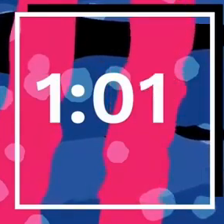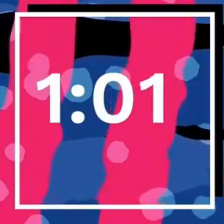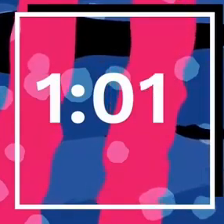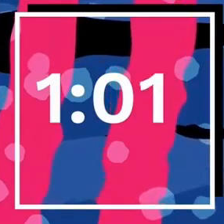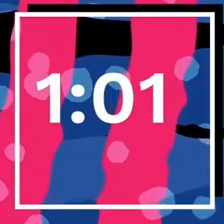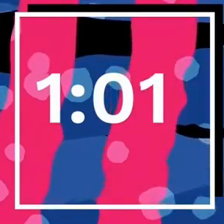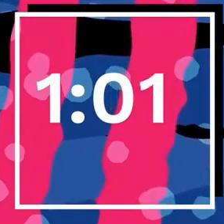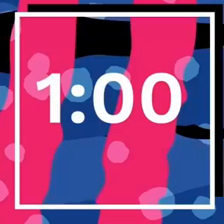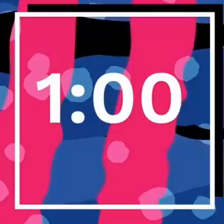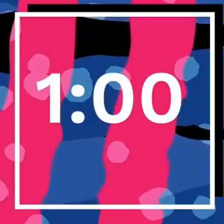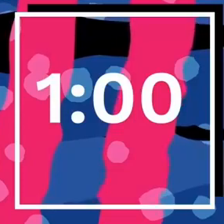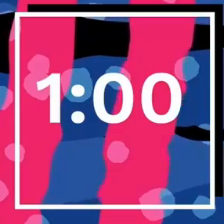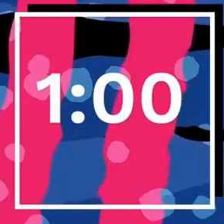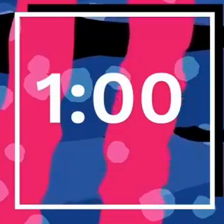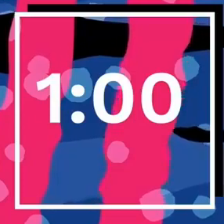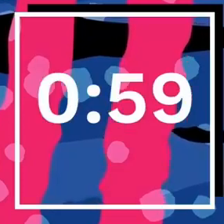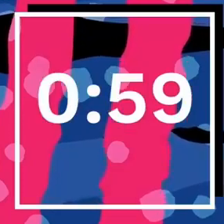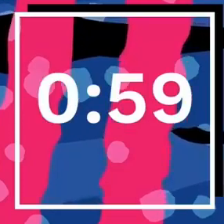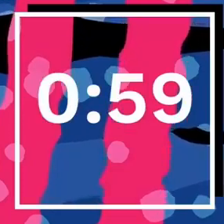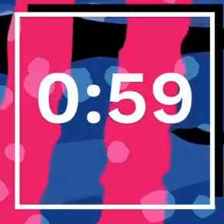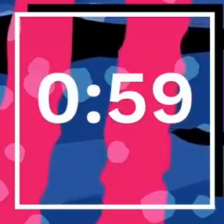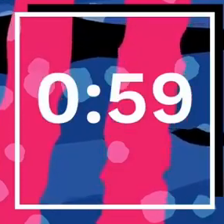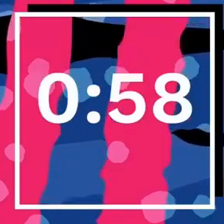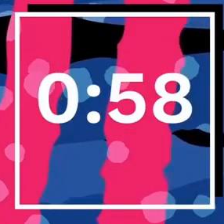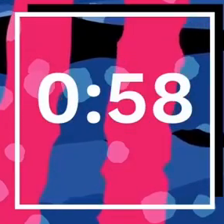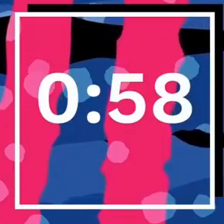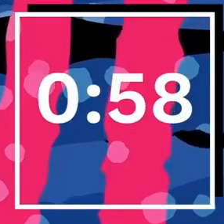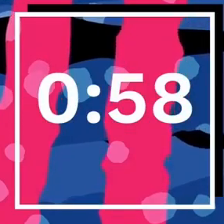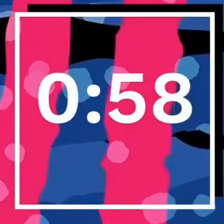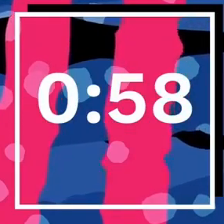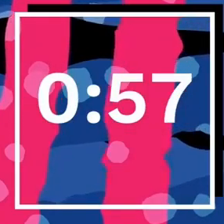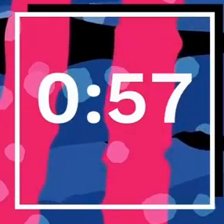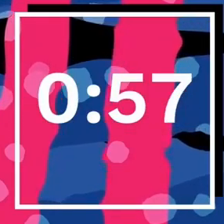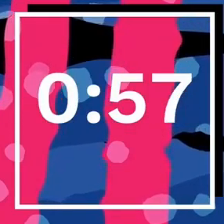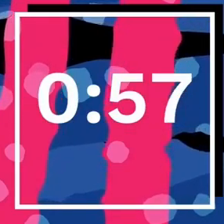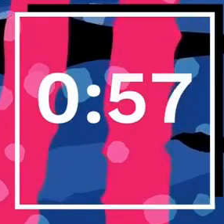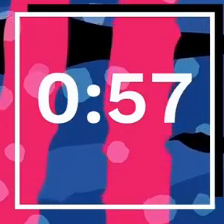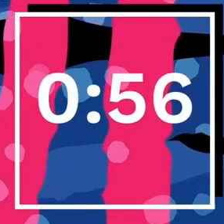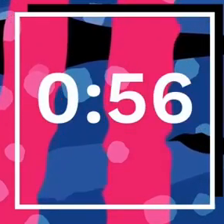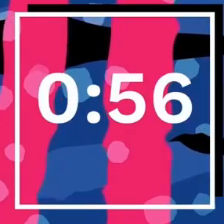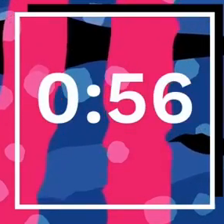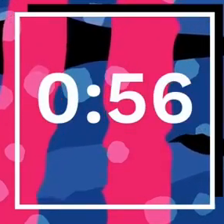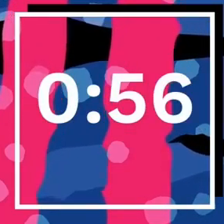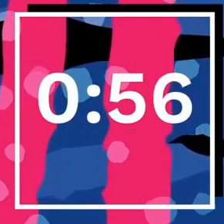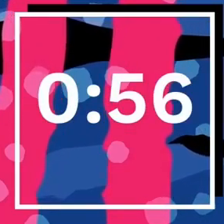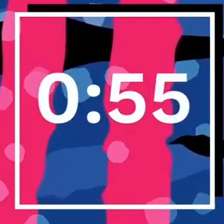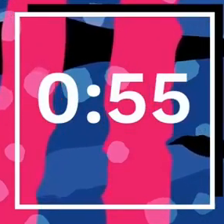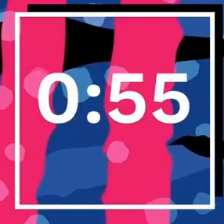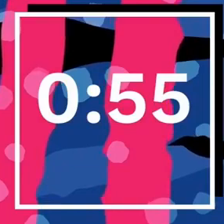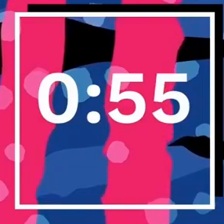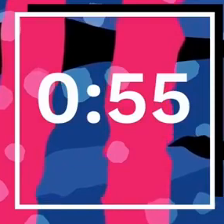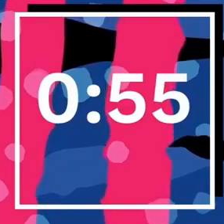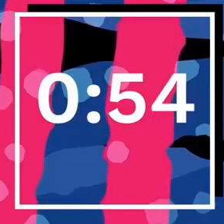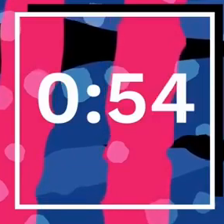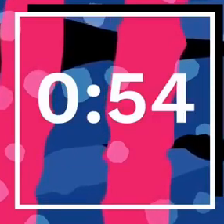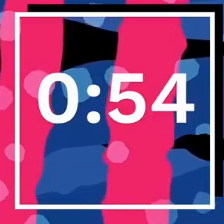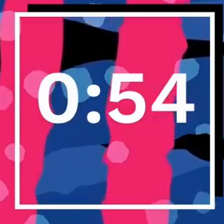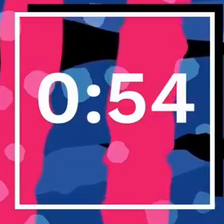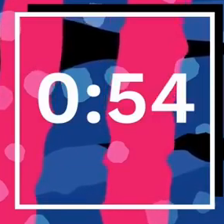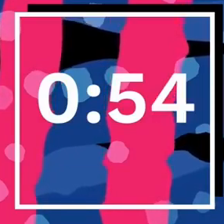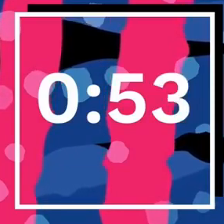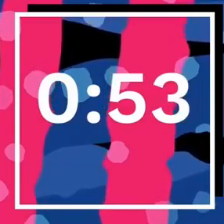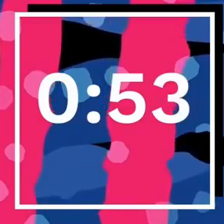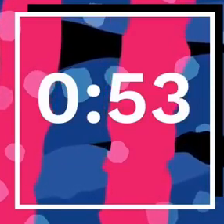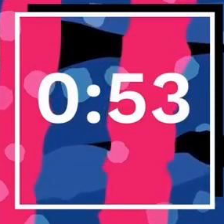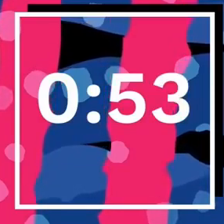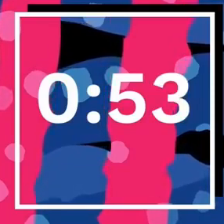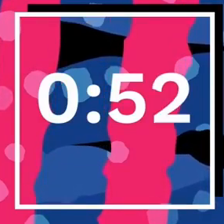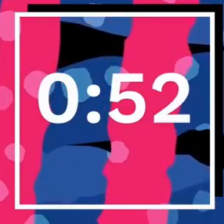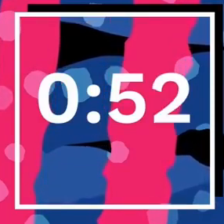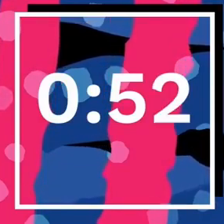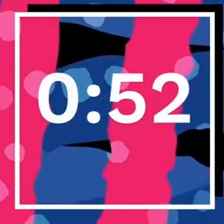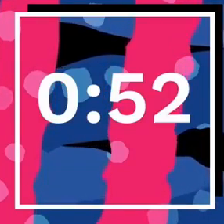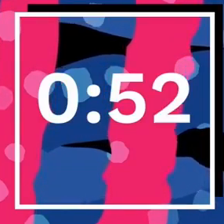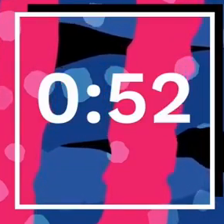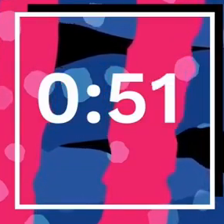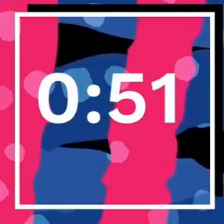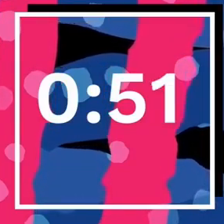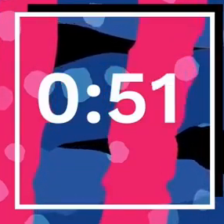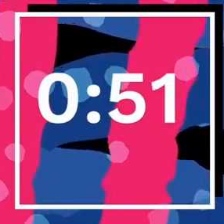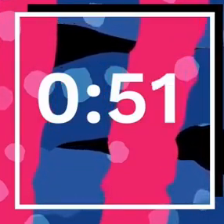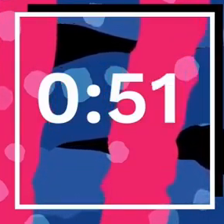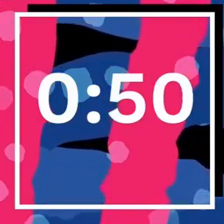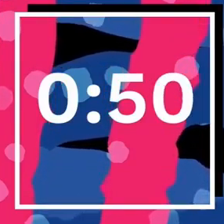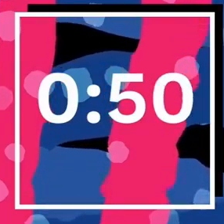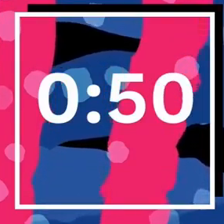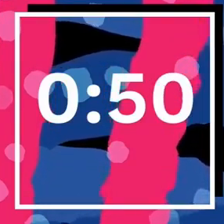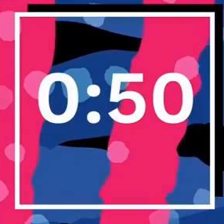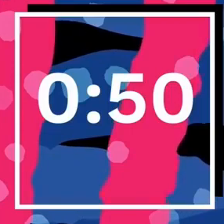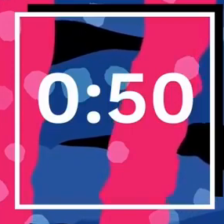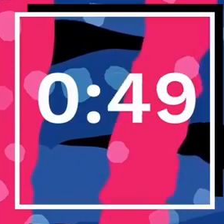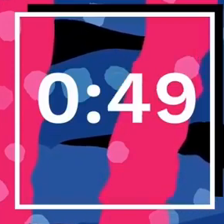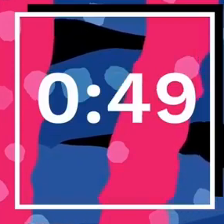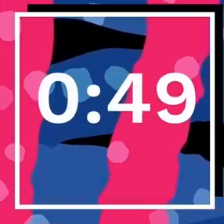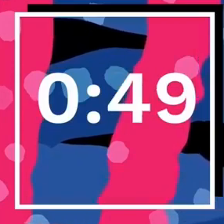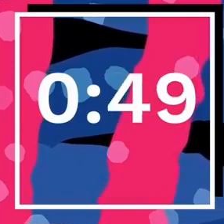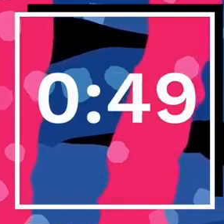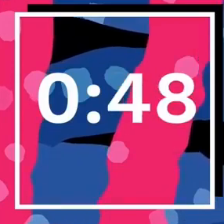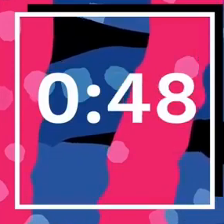FOSTER ECONOMIC OPPORTUNITY,